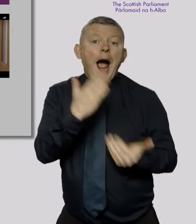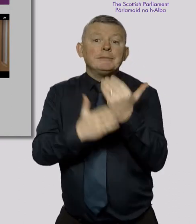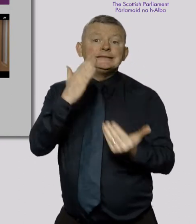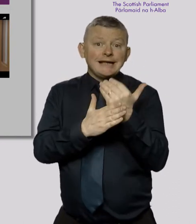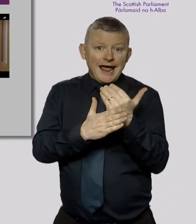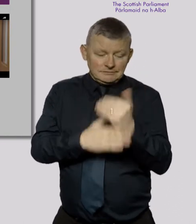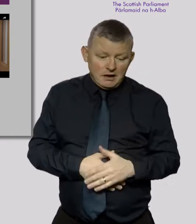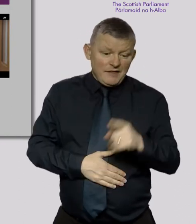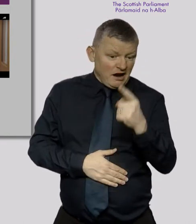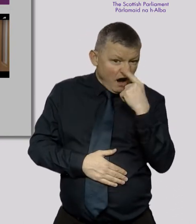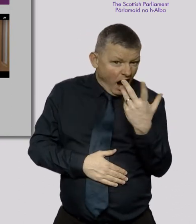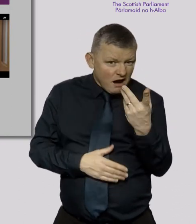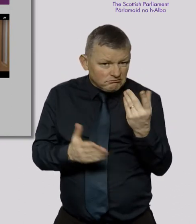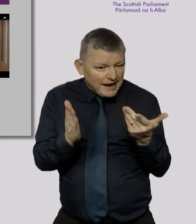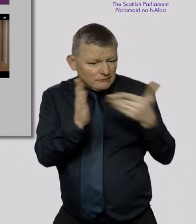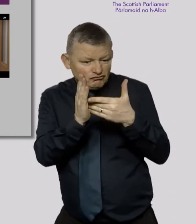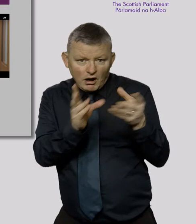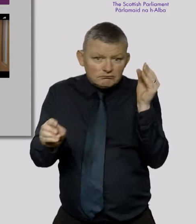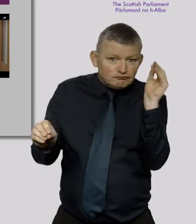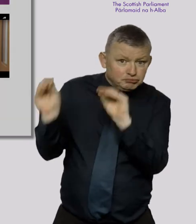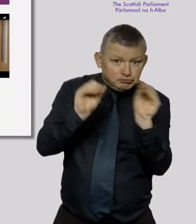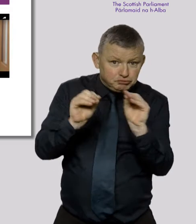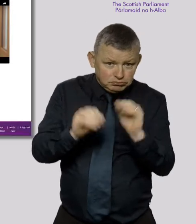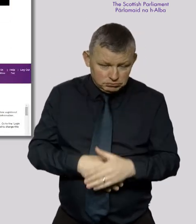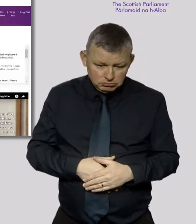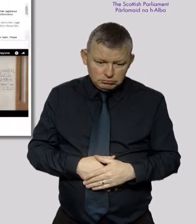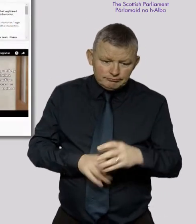Click on Update Account and then Edit Account Details.